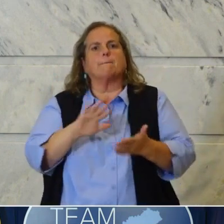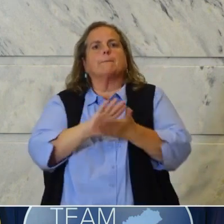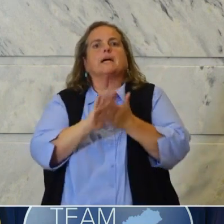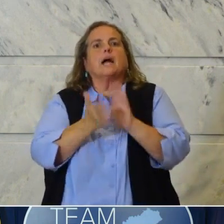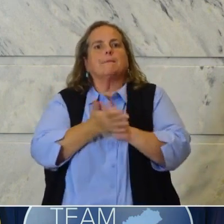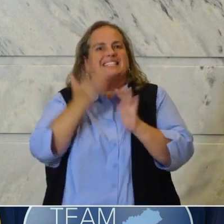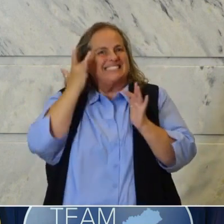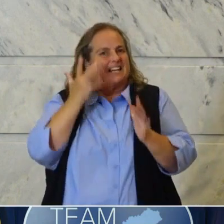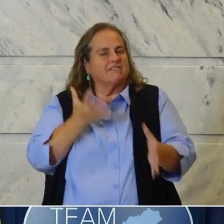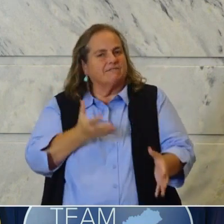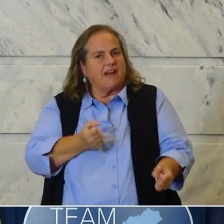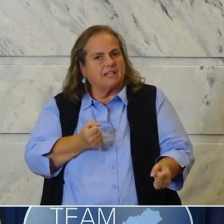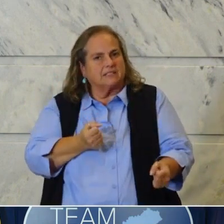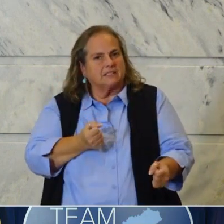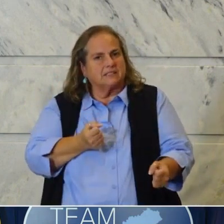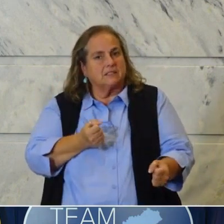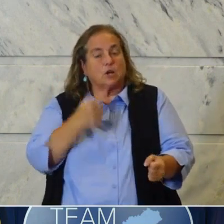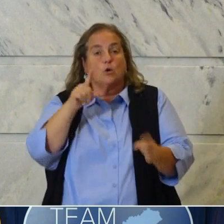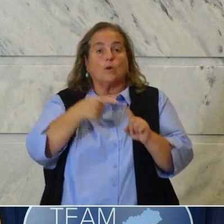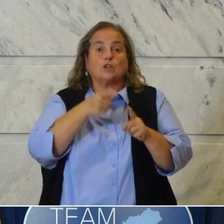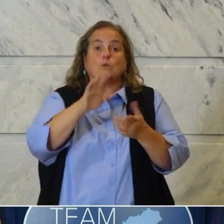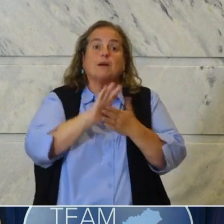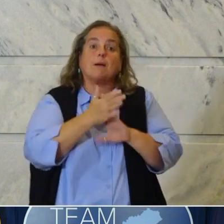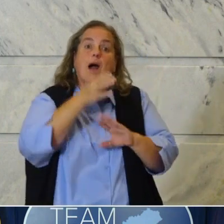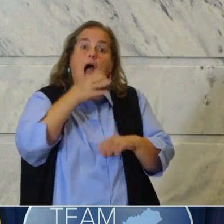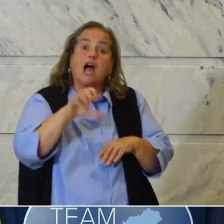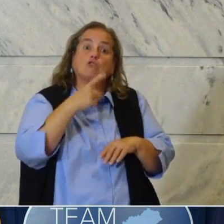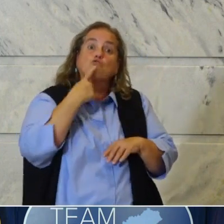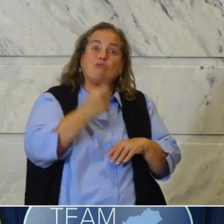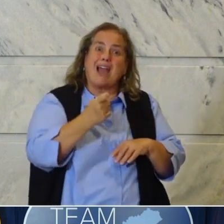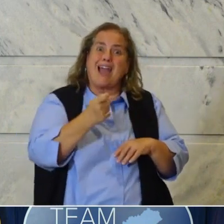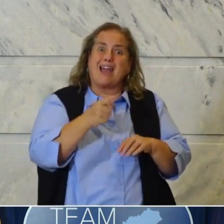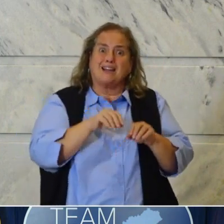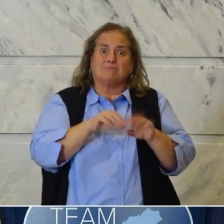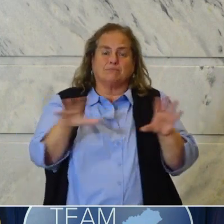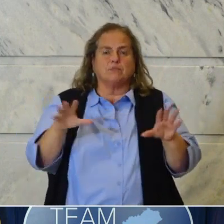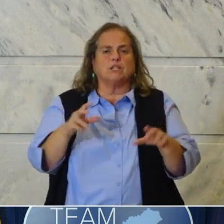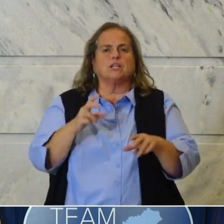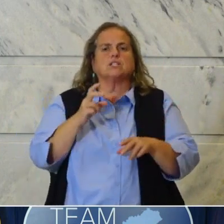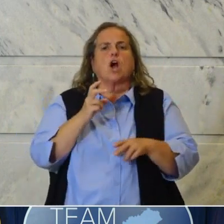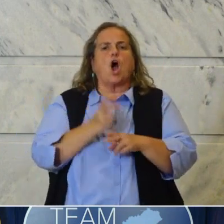hot red, it takes longer to cool off than it does to accelerate up. So